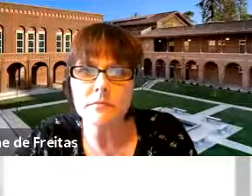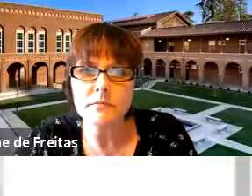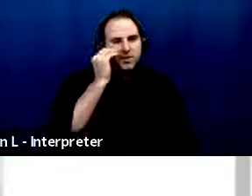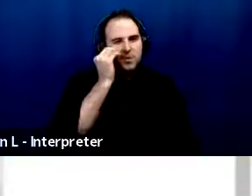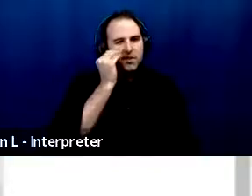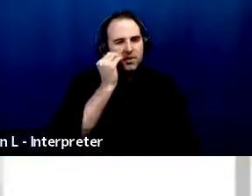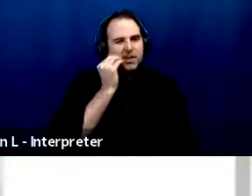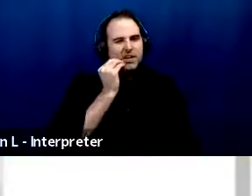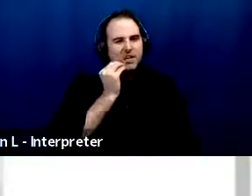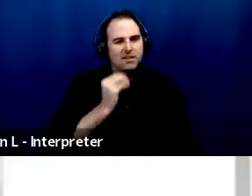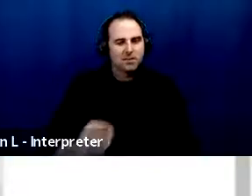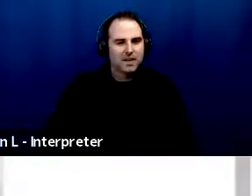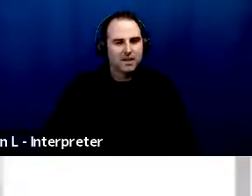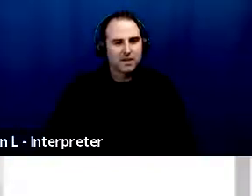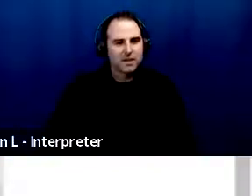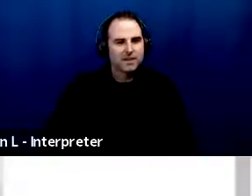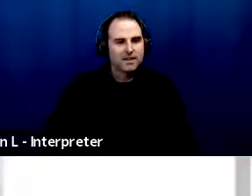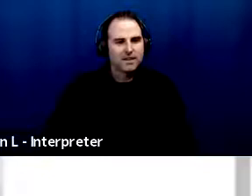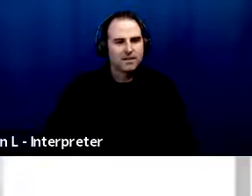Yeah, there was it? Wasn't there a live update in 2018.